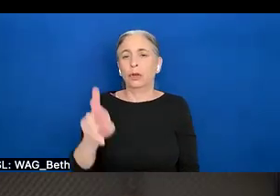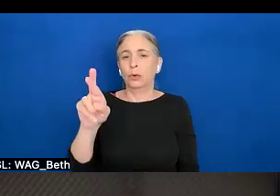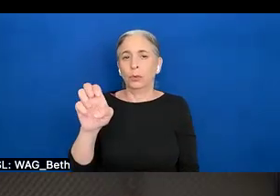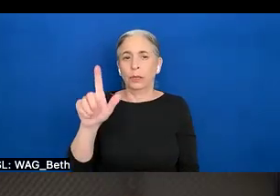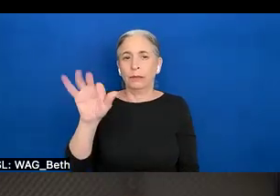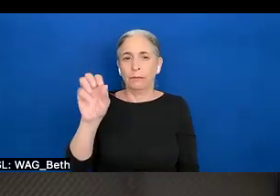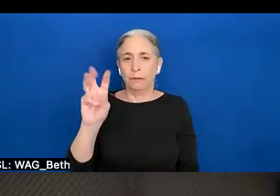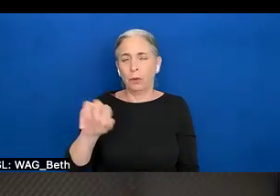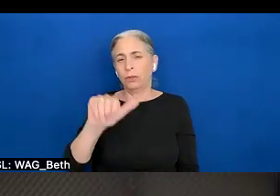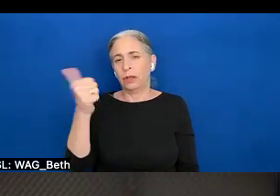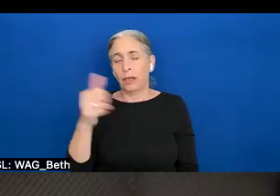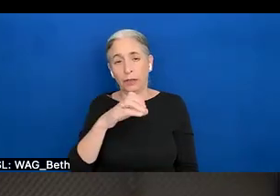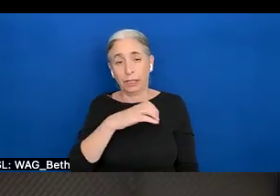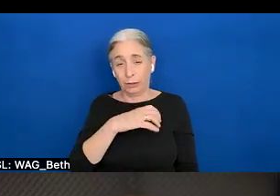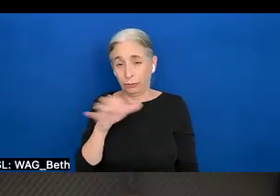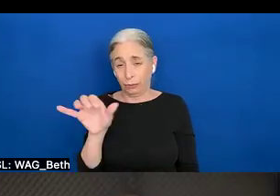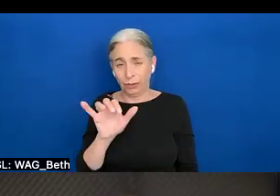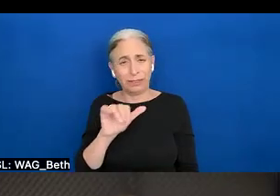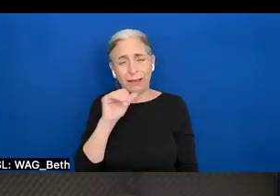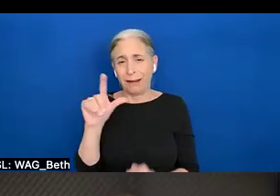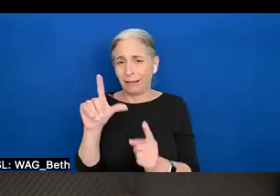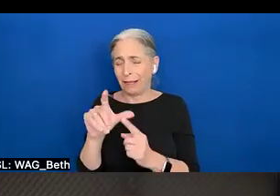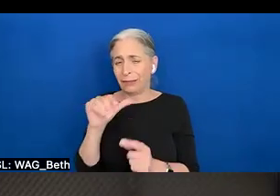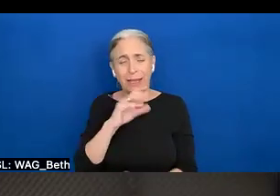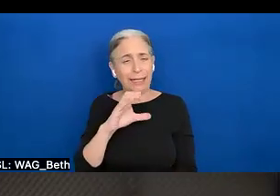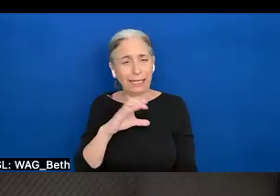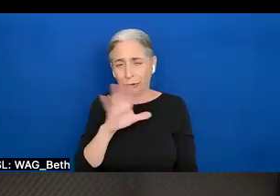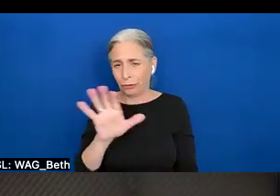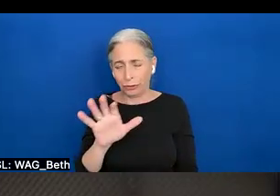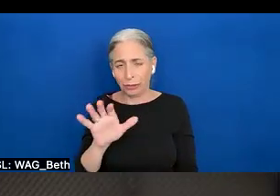But it's not a letter, it's not a character, it's a graphic object.